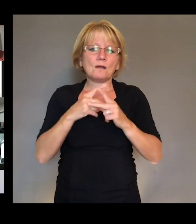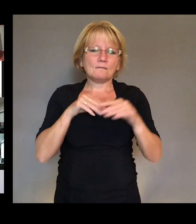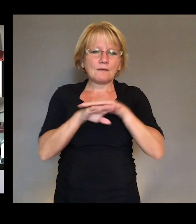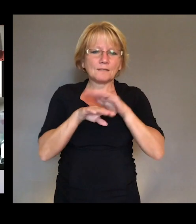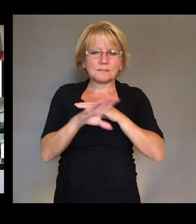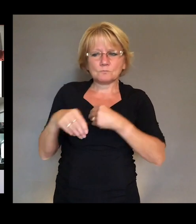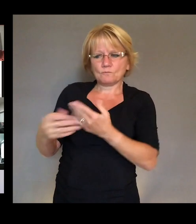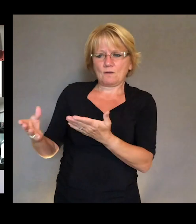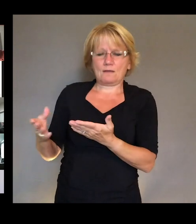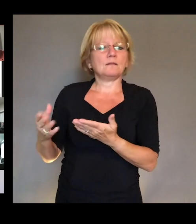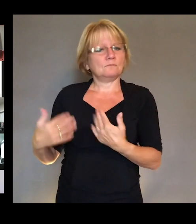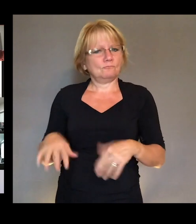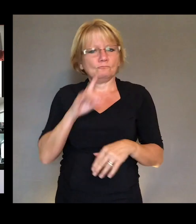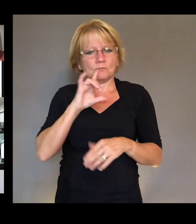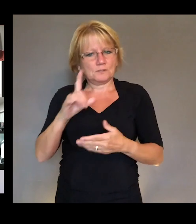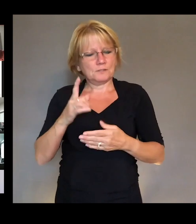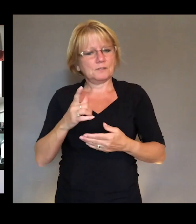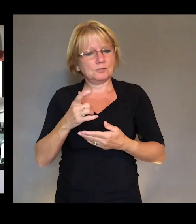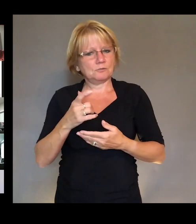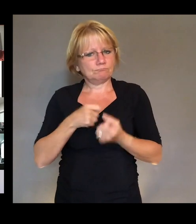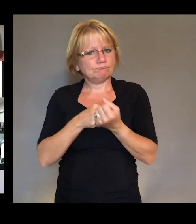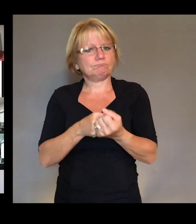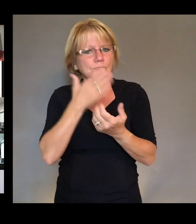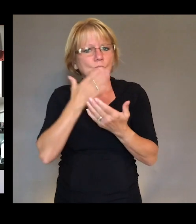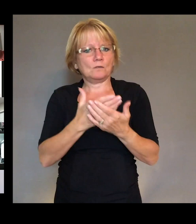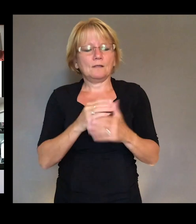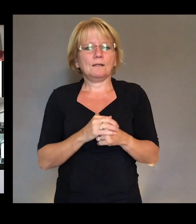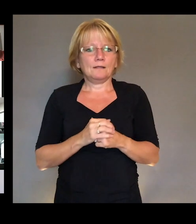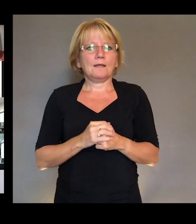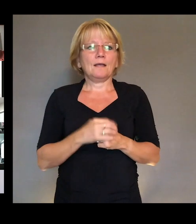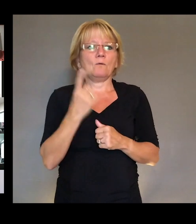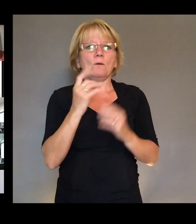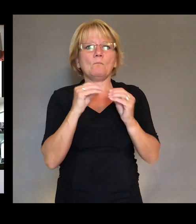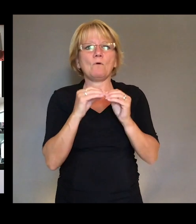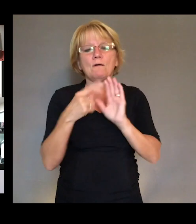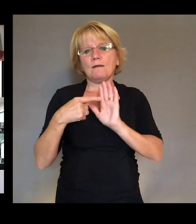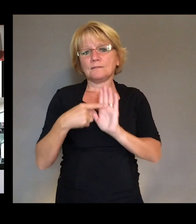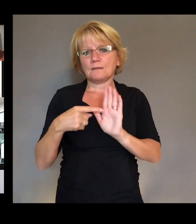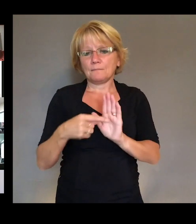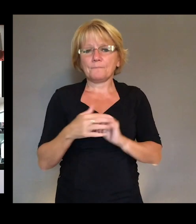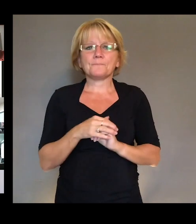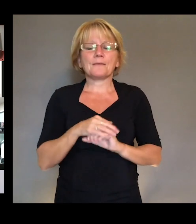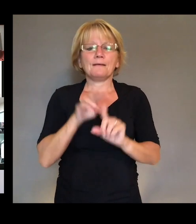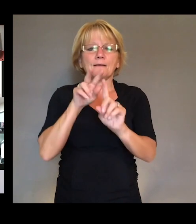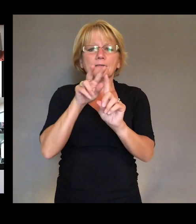we provide to students goes a long way. And I'll finish up with another little piece of example, assignments, you know,